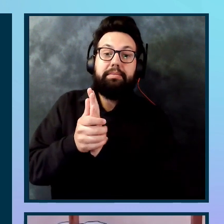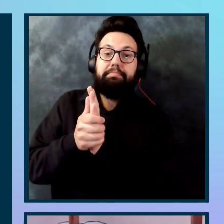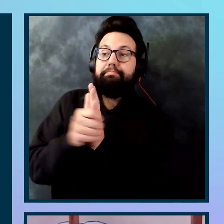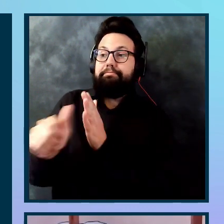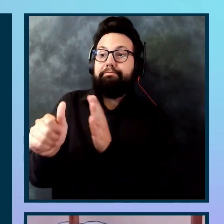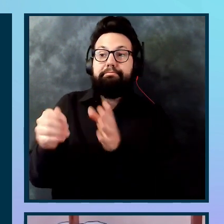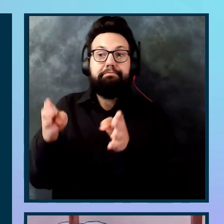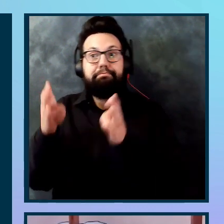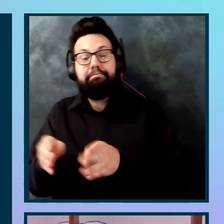but then, they would,